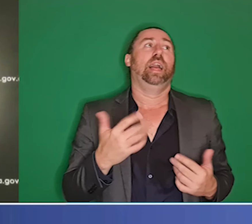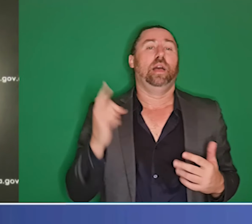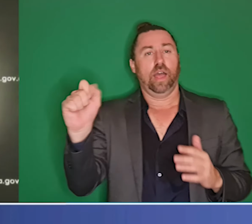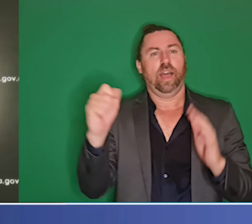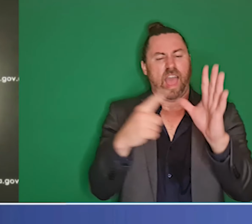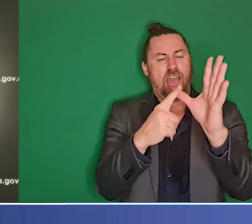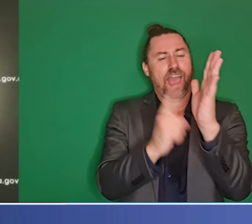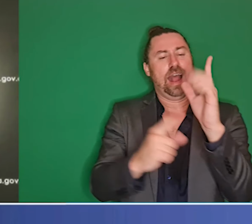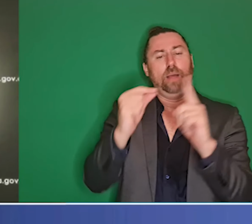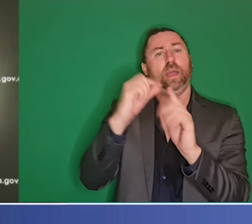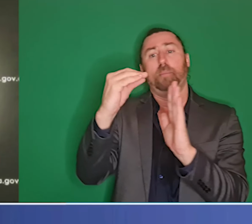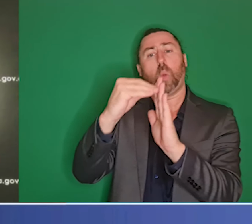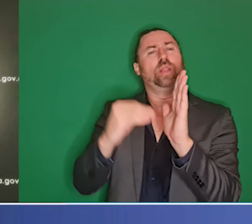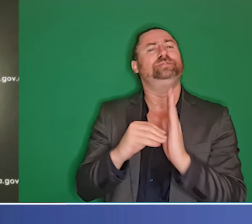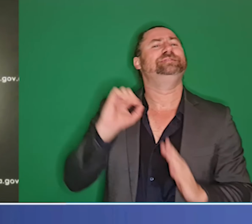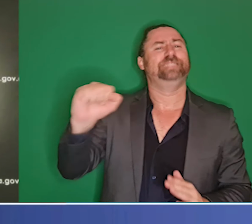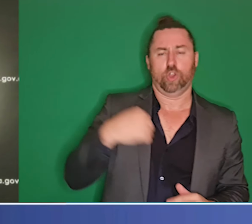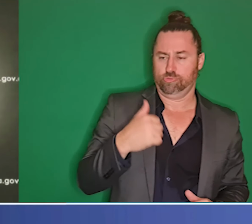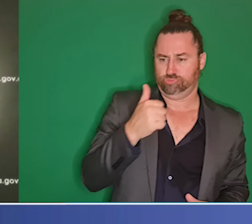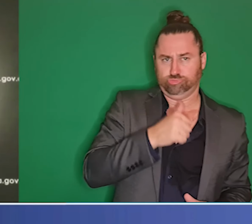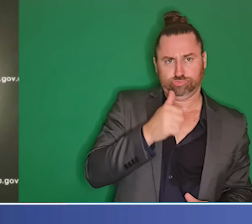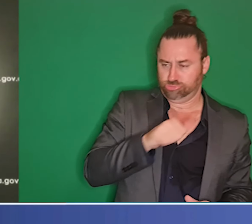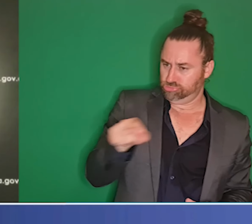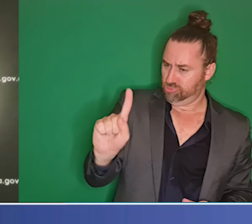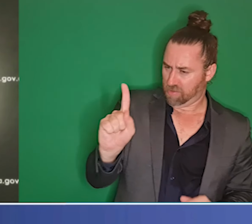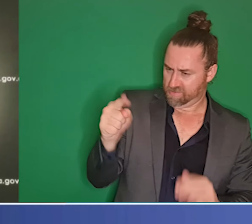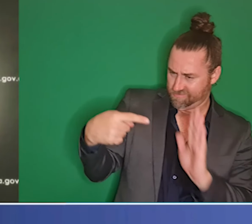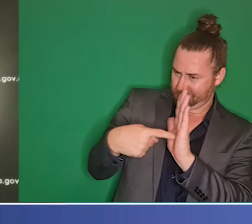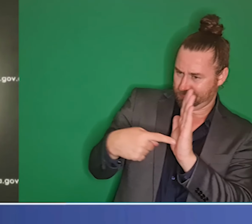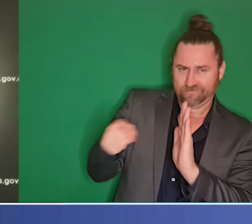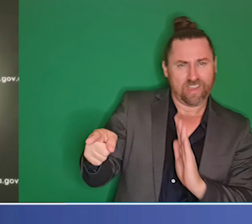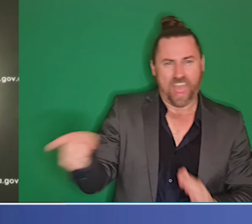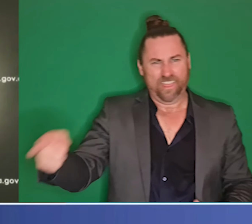and they can't estimate it, but I can.